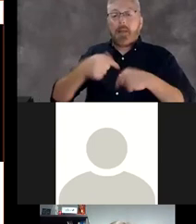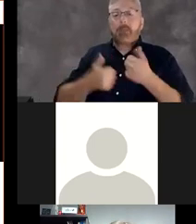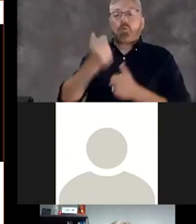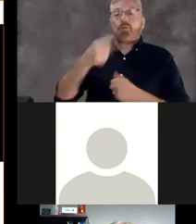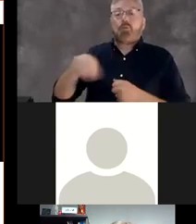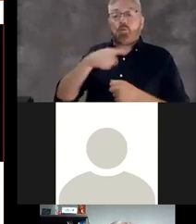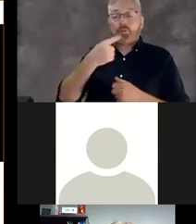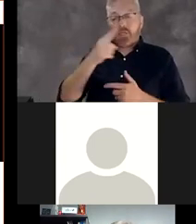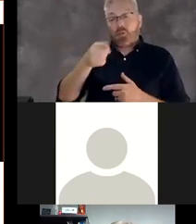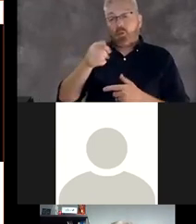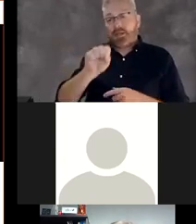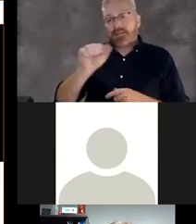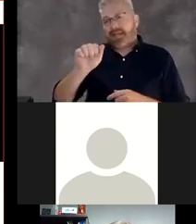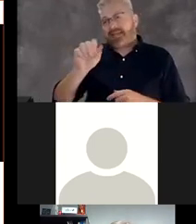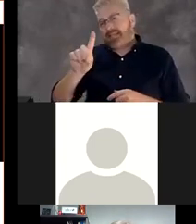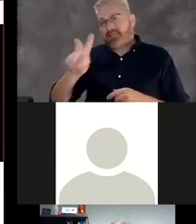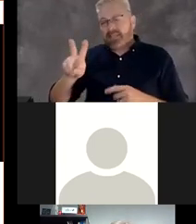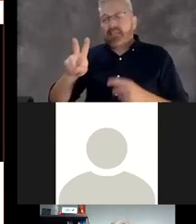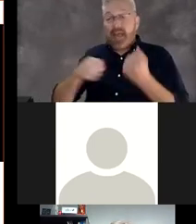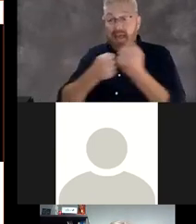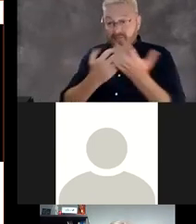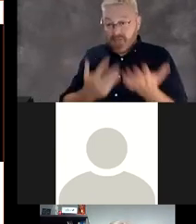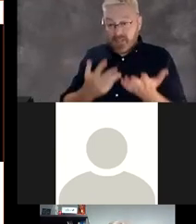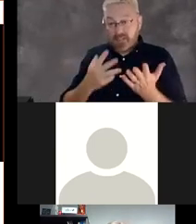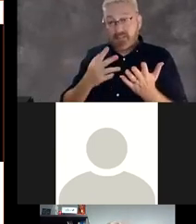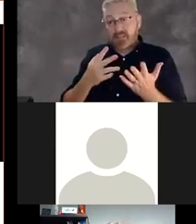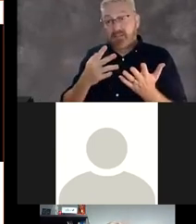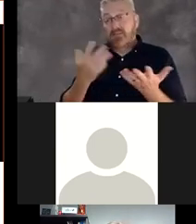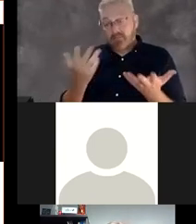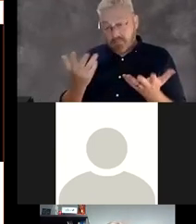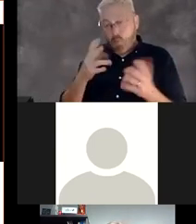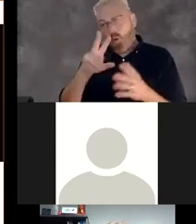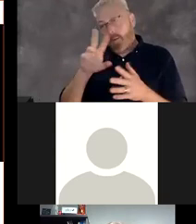ASSAULT OR DOMESTIC VIOLENCE ADVOCATE OR DUAL ADVOCATES.